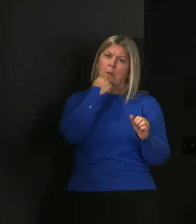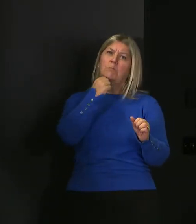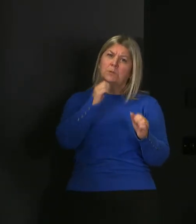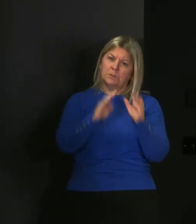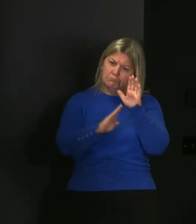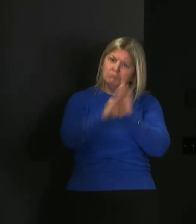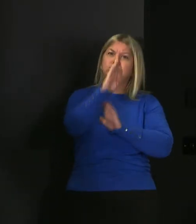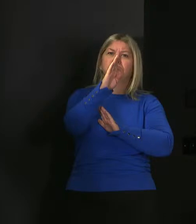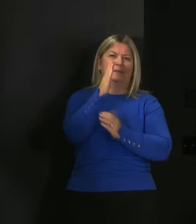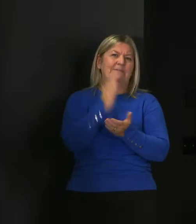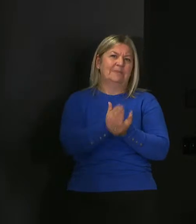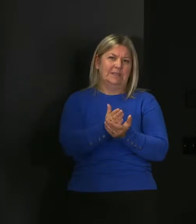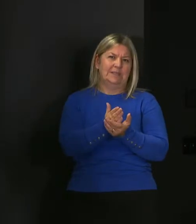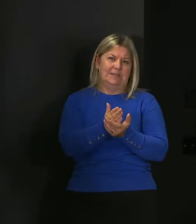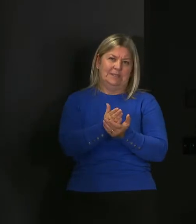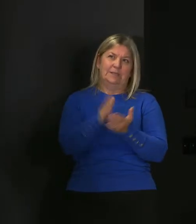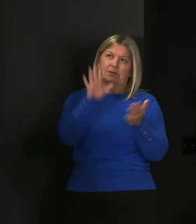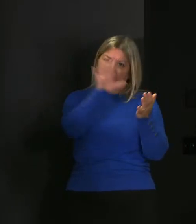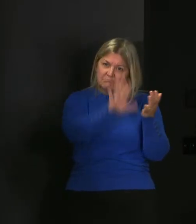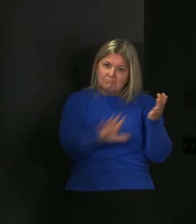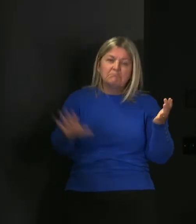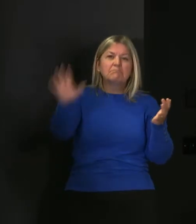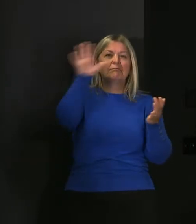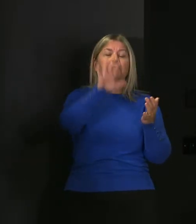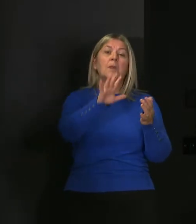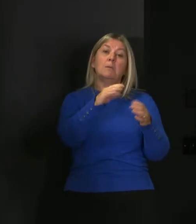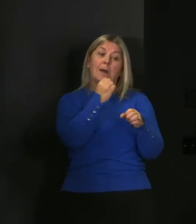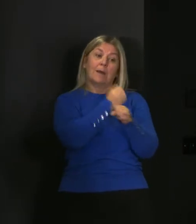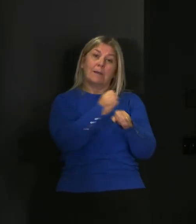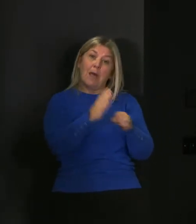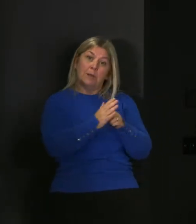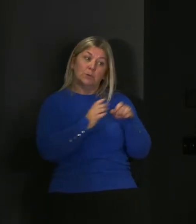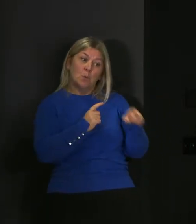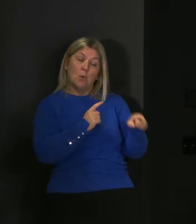We are certainly not seeing the steep rises in Glasgow that we have perhaps seen in some other